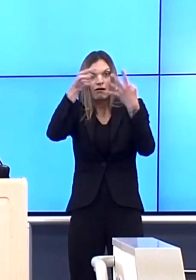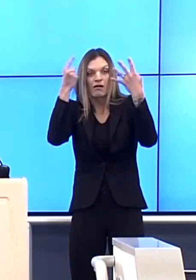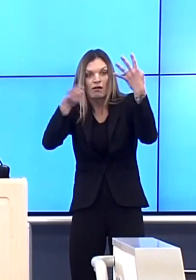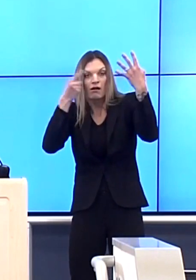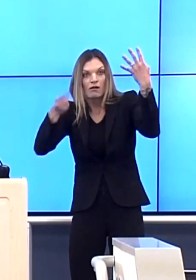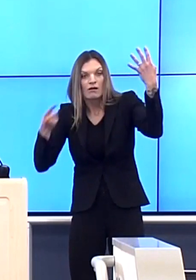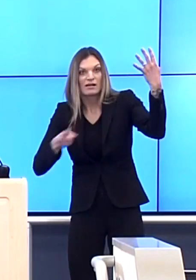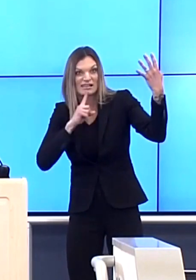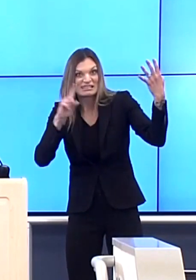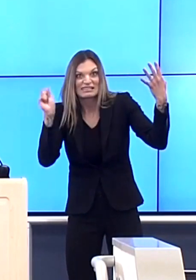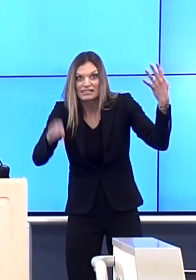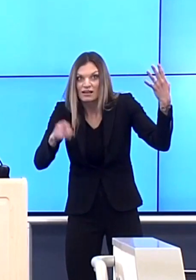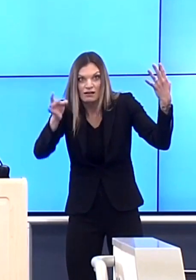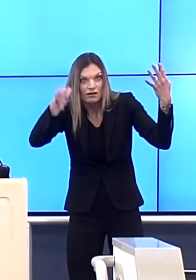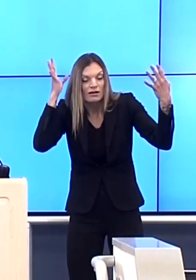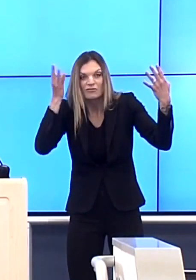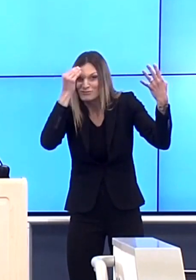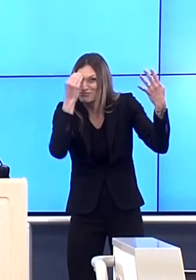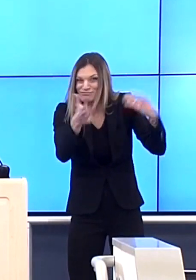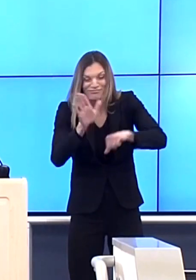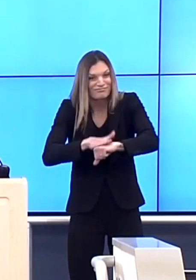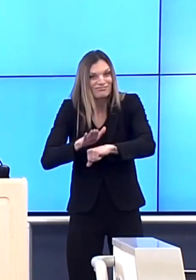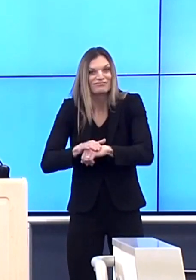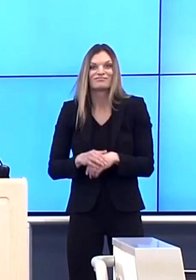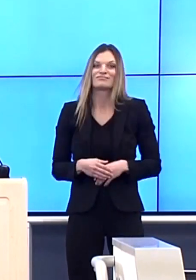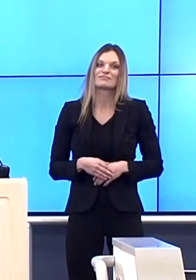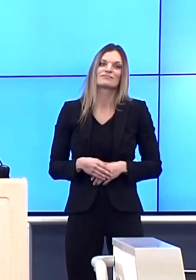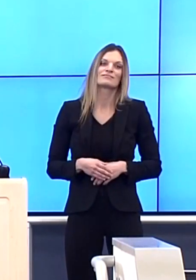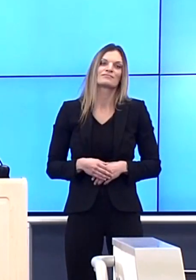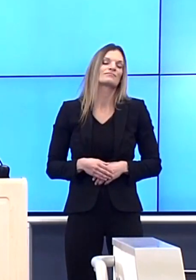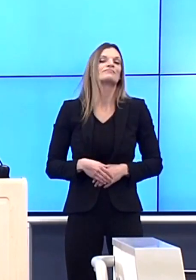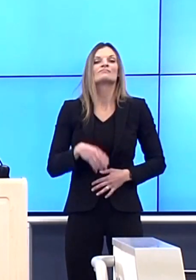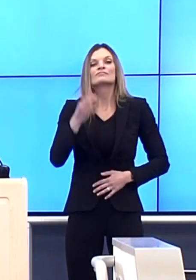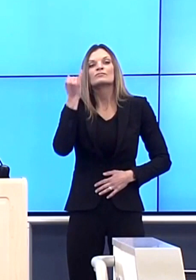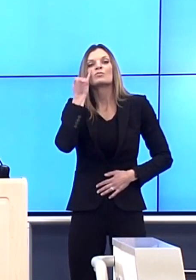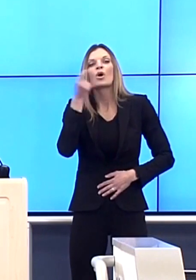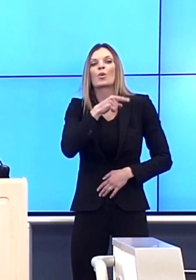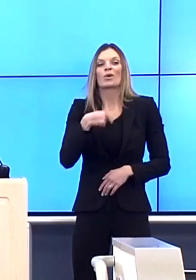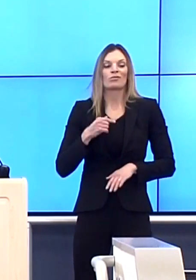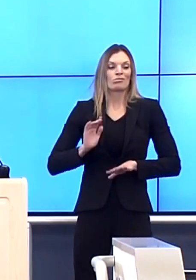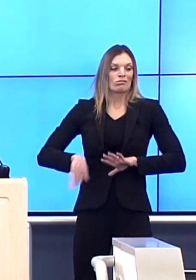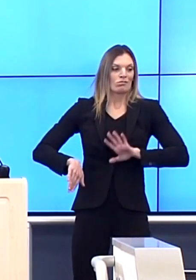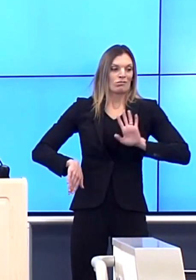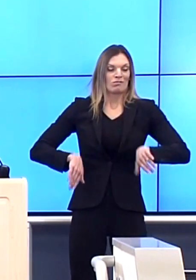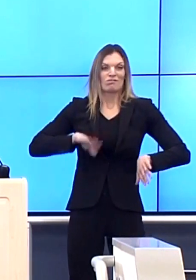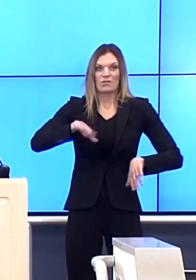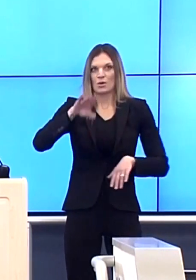OTHERS. IF WE DO NOT ACT NOW, THERE’S NO IF WE DO NOT ACT NOW, THERE’S NO QUESTION THAT THE NEXT COUPLE OF QUESTION THAT THE NEXT COUPLE OF MONTHS, NEXT SEVERAL MONTHS,